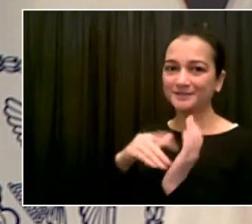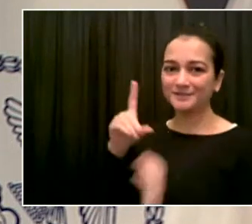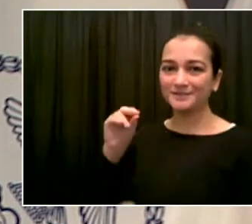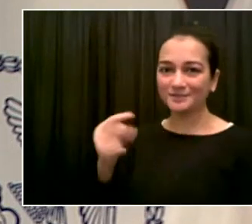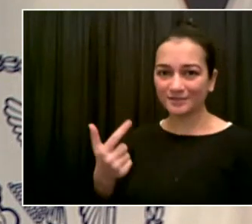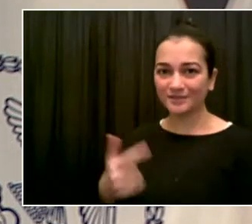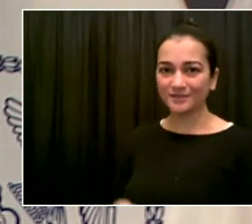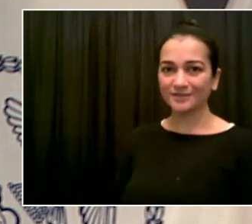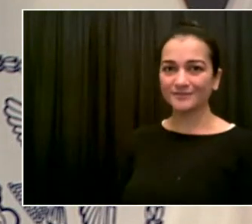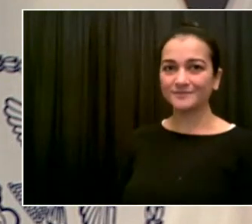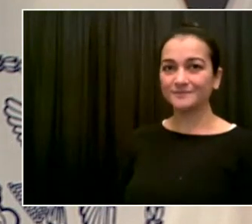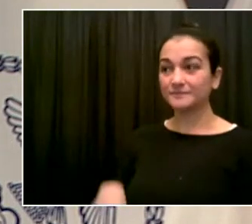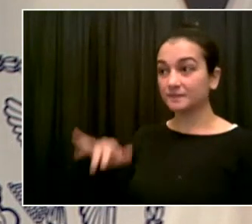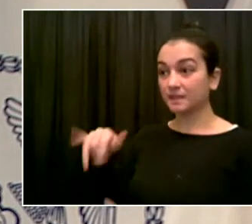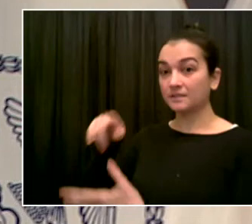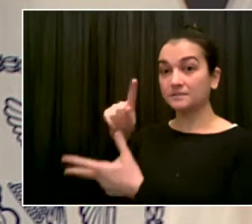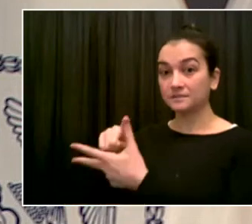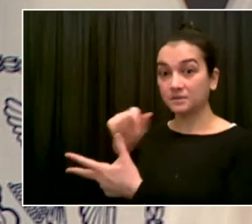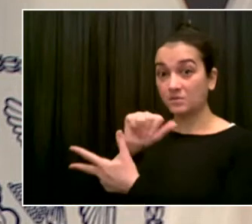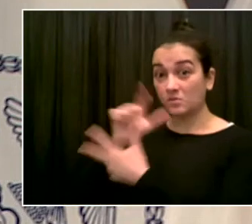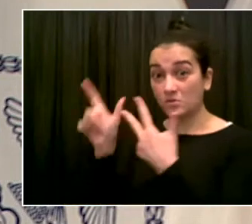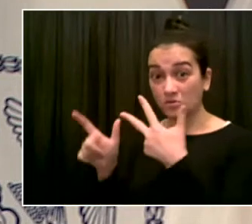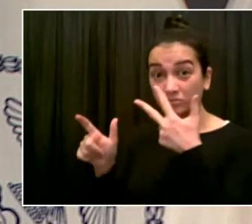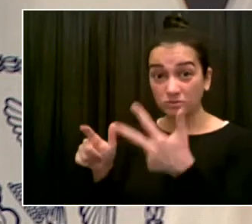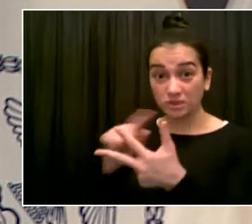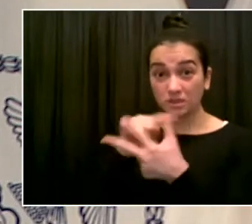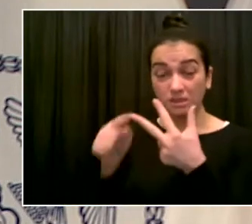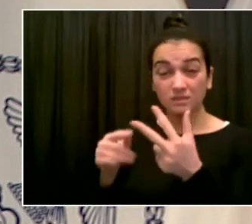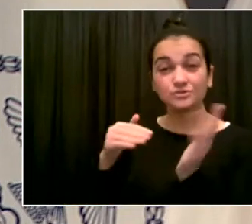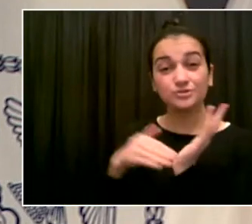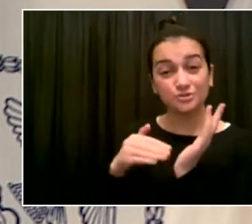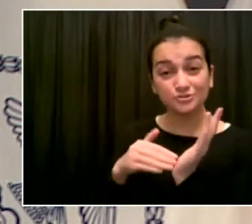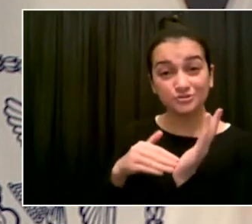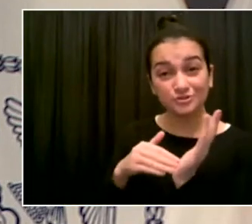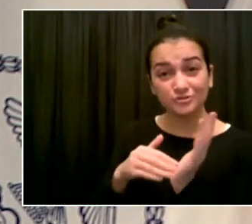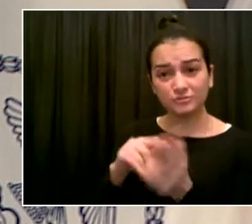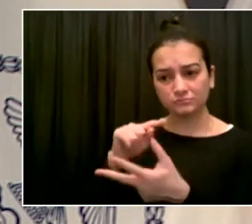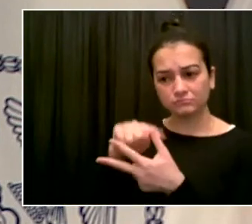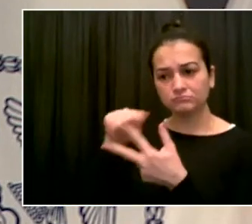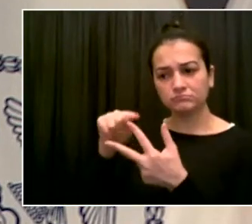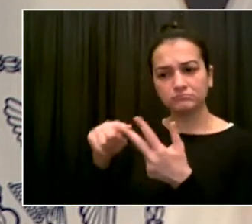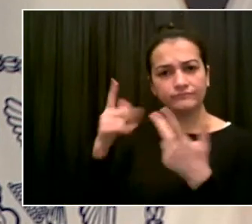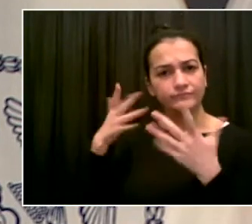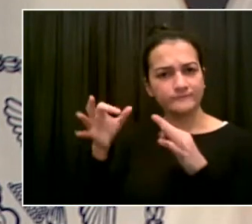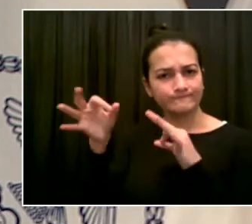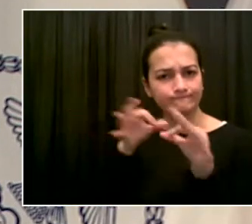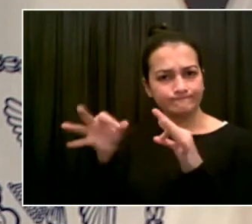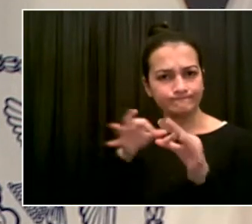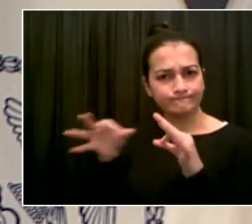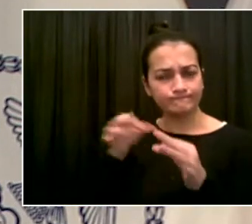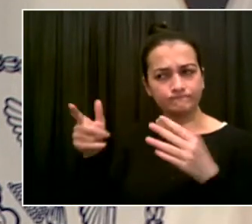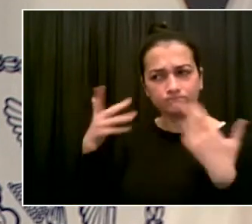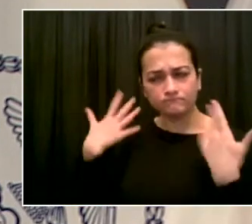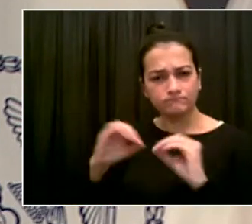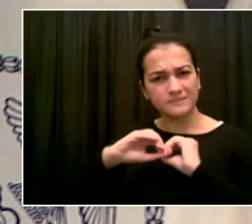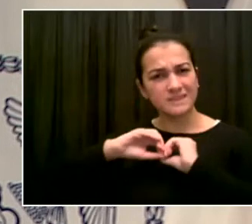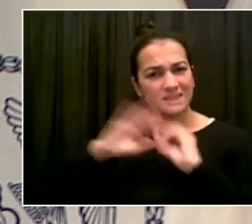THANK YOU, SO MUCH. TO ALL THE DOCORTS, YOU HAVE BEEN AMAZING POWEFURL